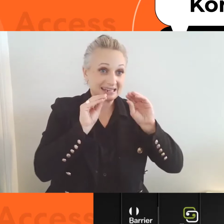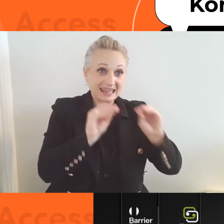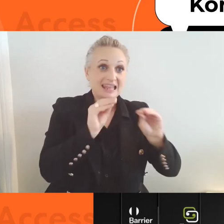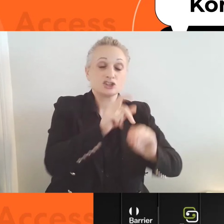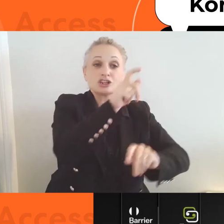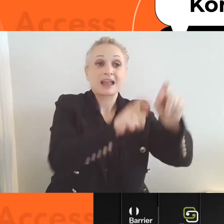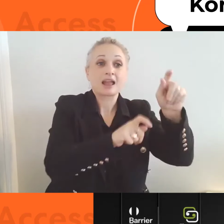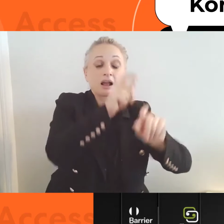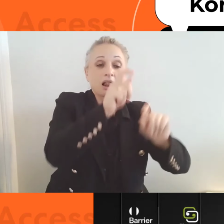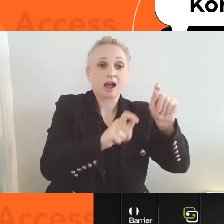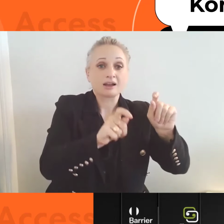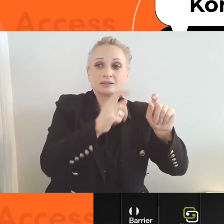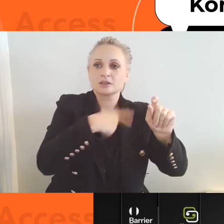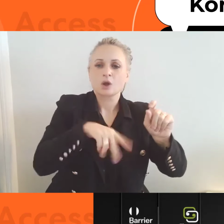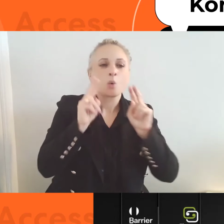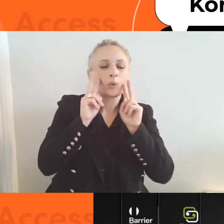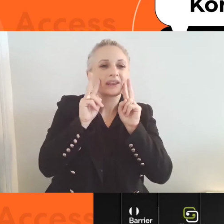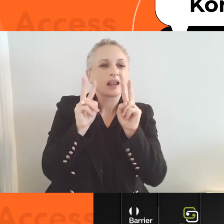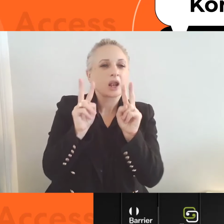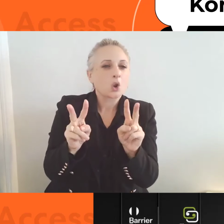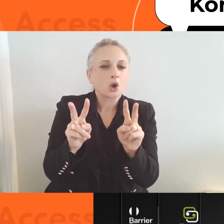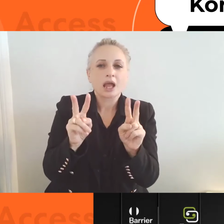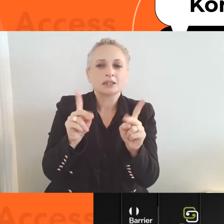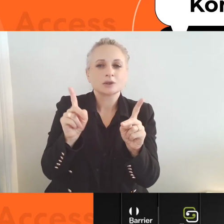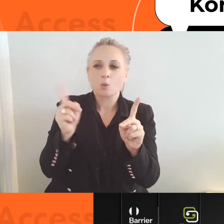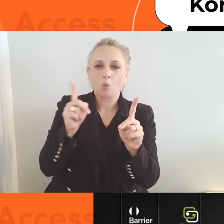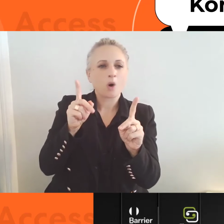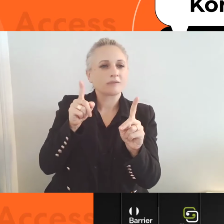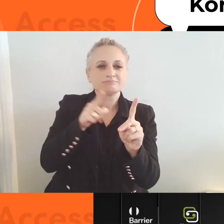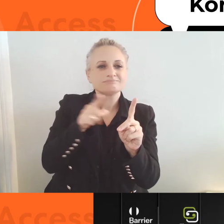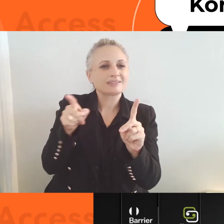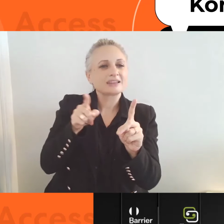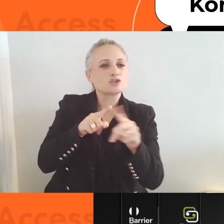to support what they're trying to do. But ultimately that leads